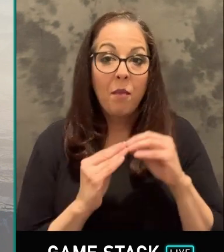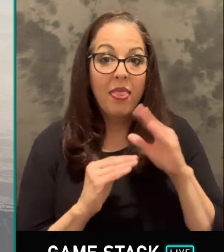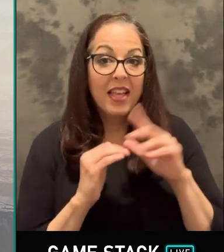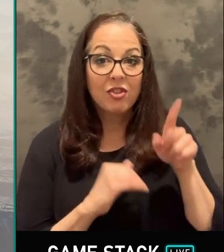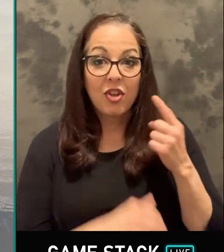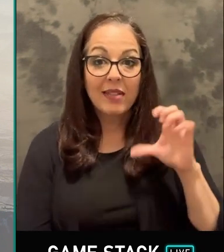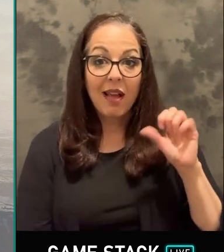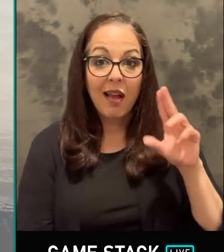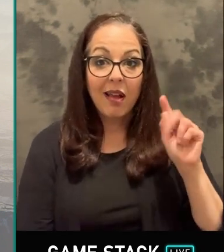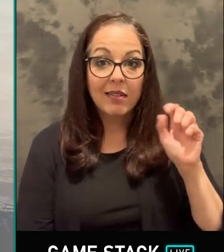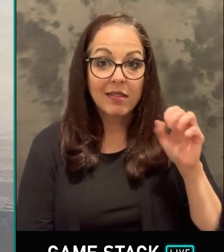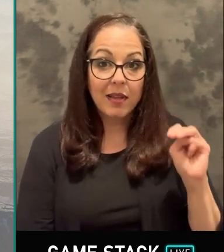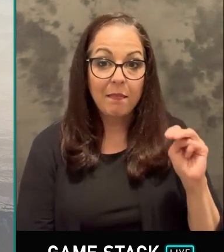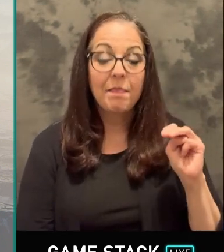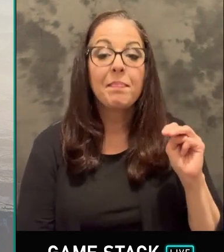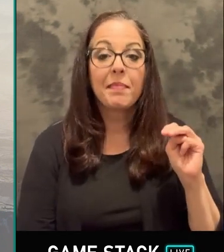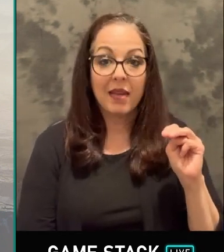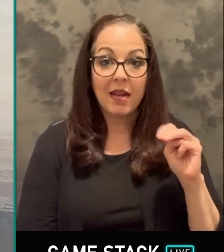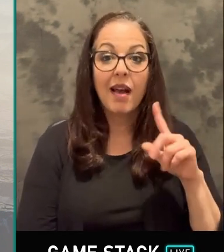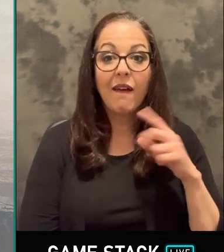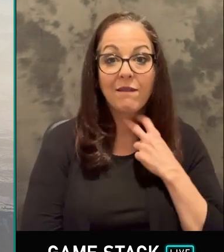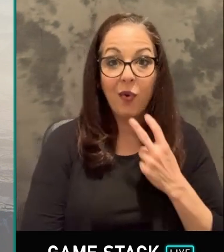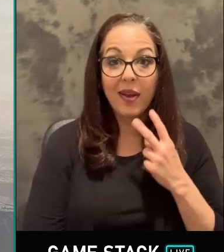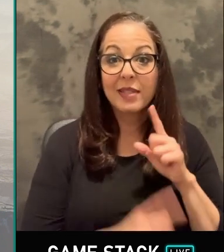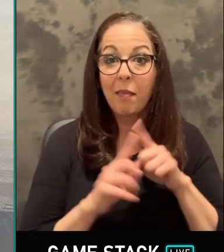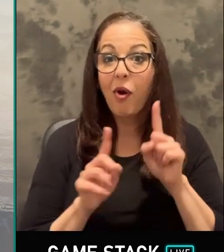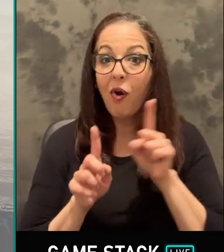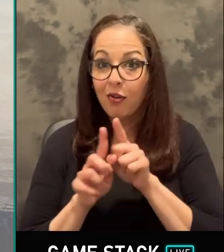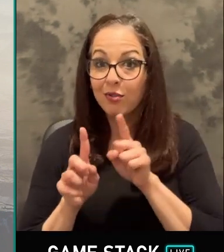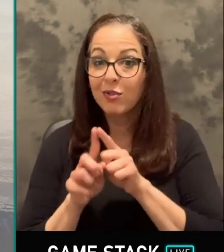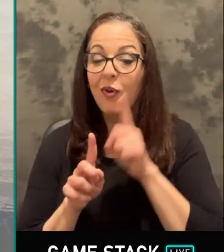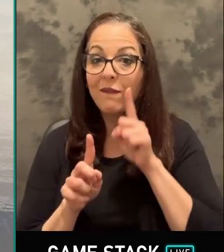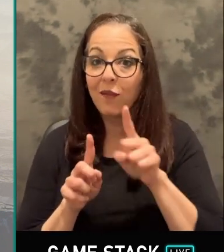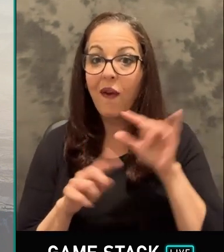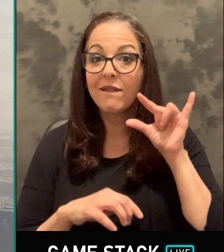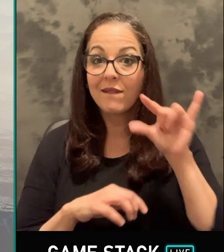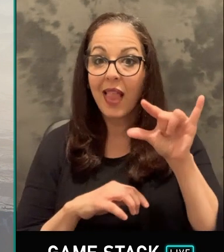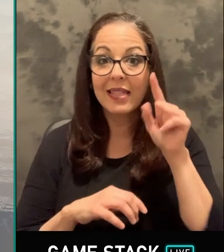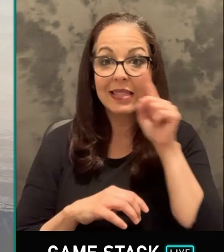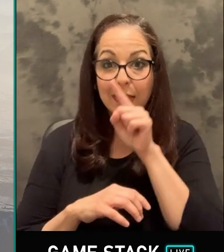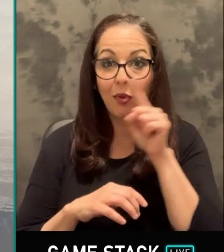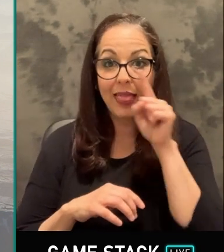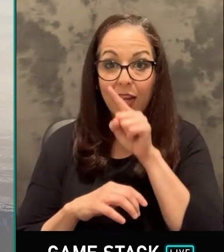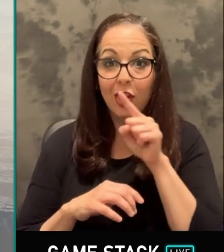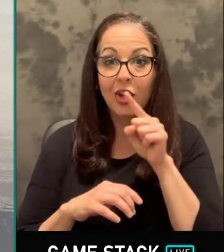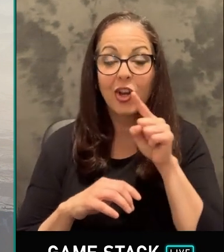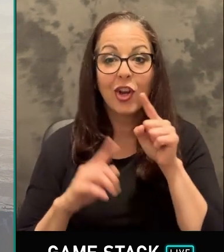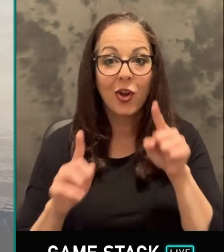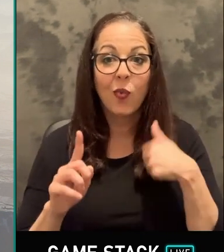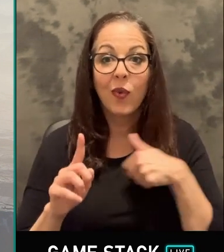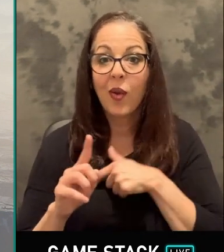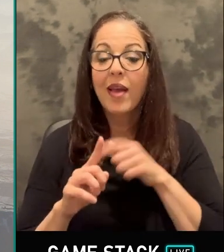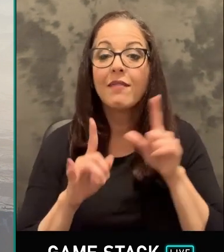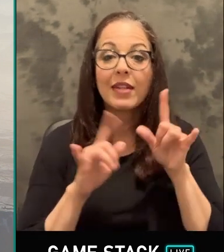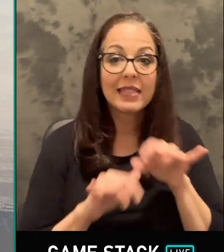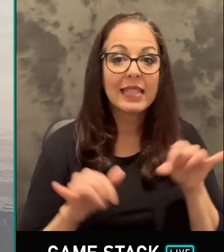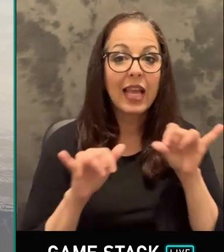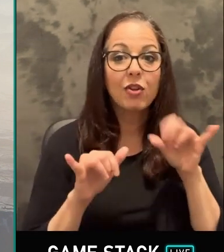other text to speech Technologies and for flight simulator. We went for standard and custom voice. In the previous video,